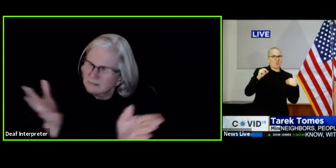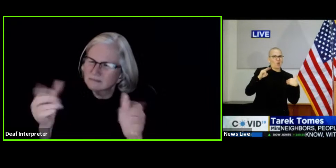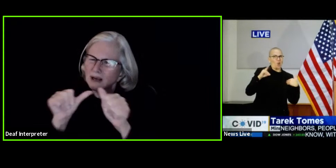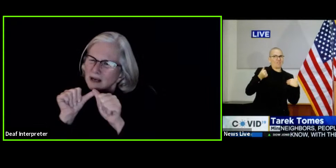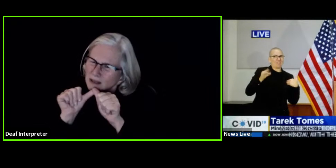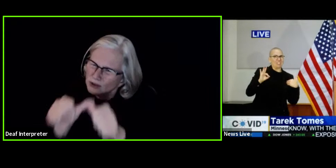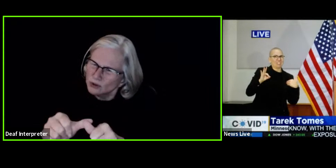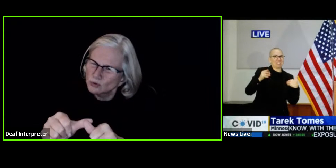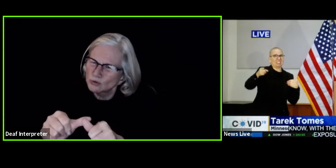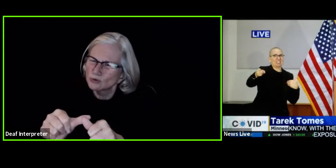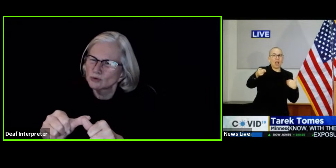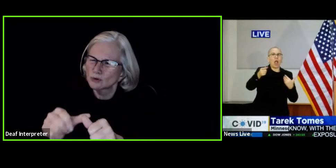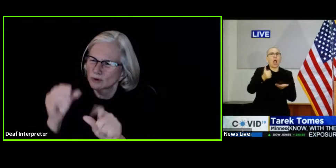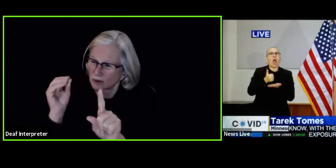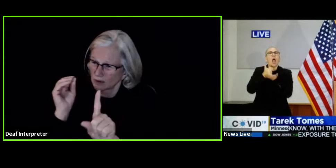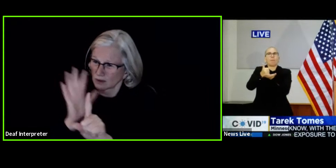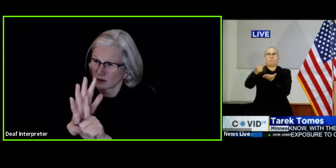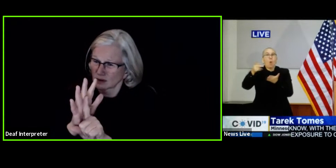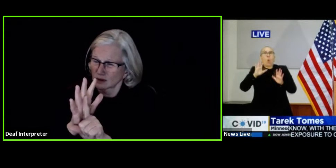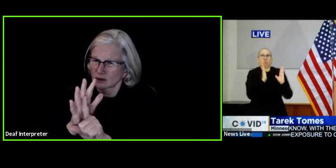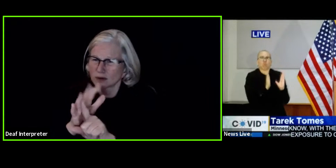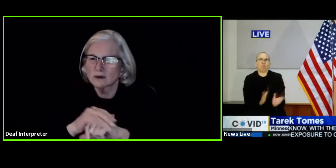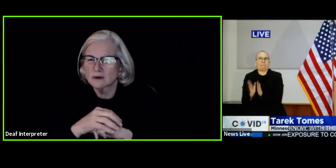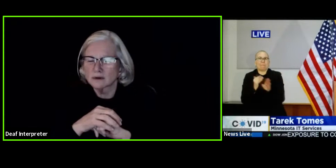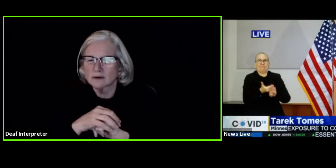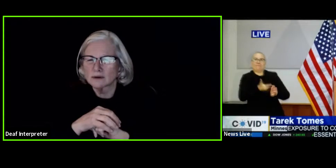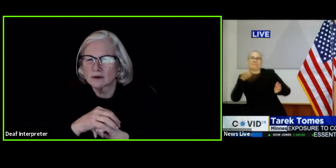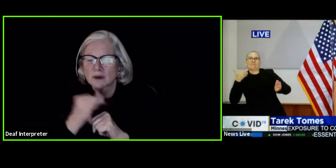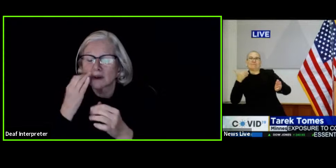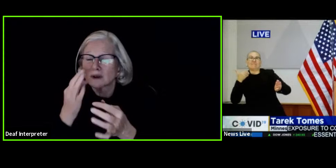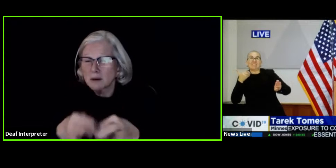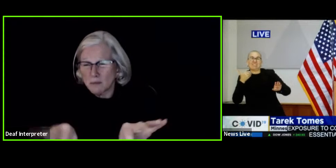OF THIS VIRUS. DOING THAT IS OFTEN VERY DIFFICULT.